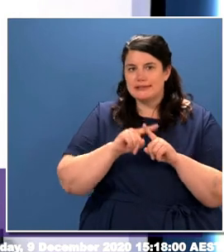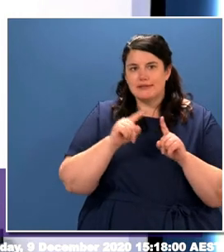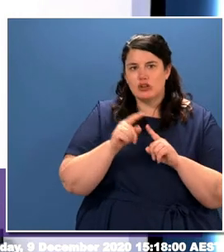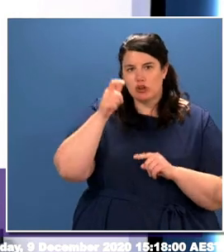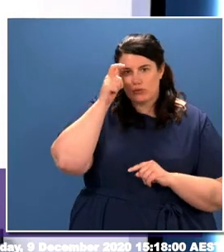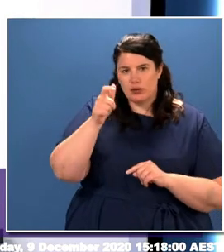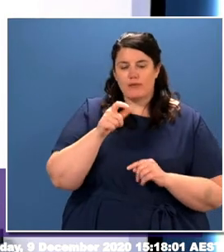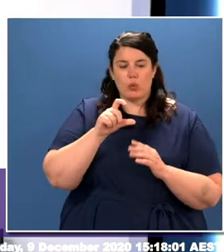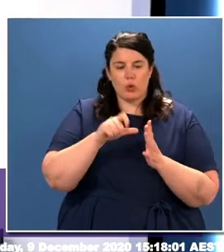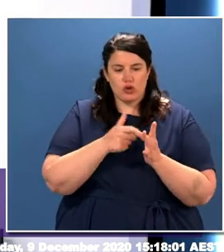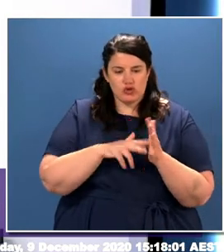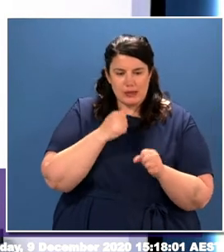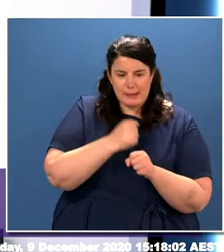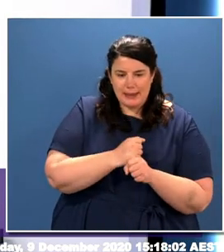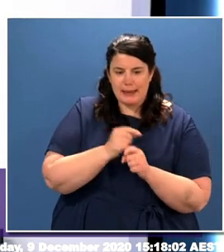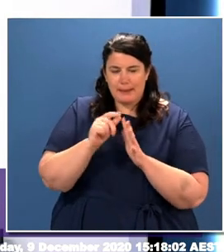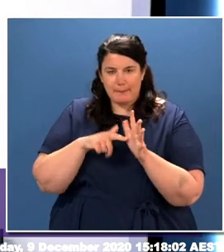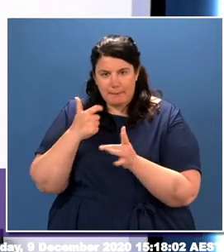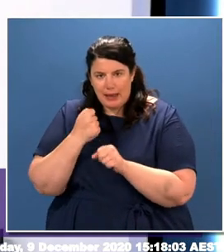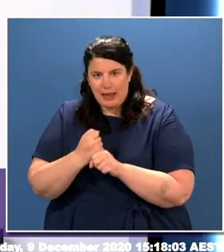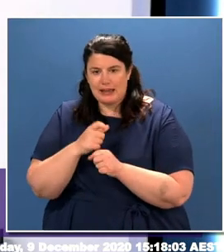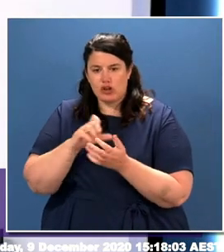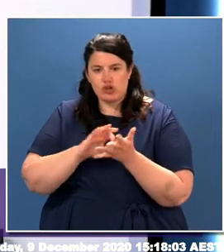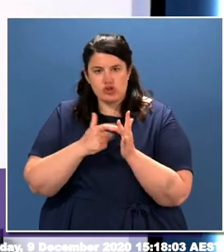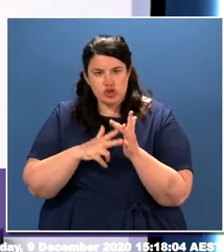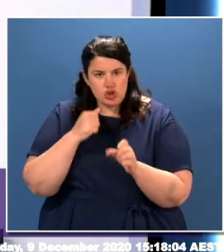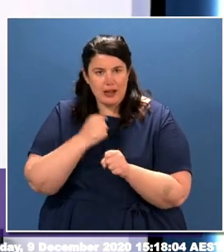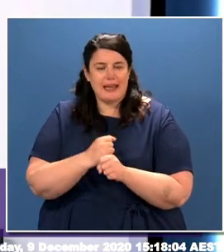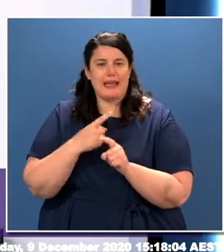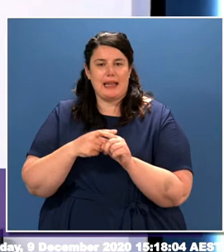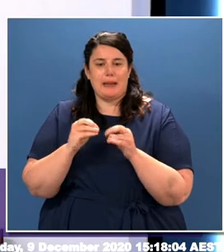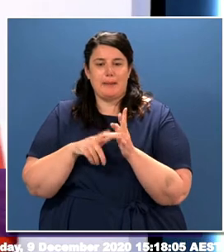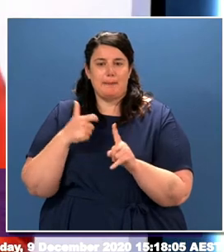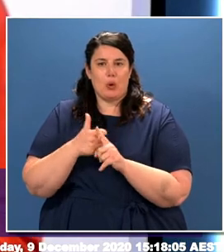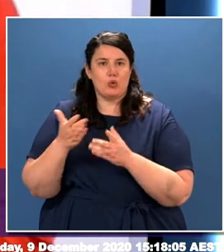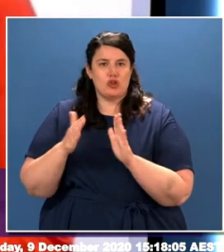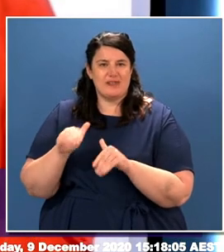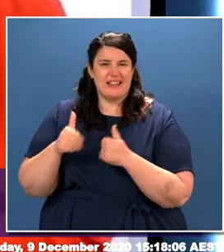parking, churning and bulk service delivery, if that helps the Commissioners.